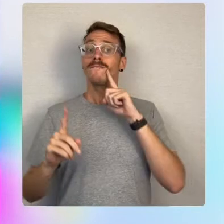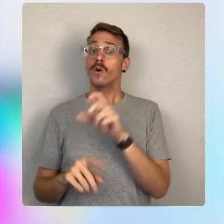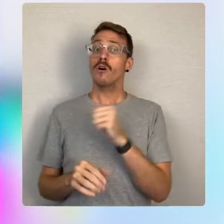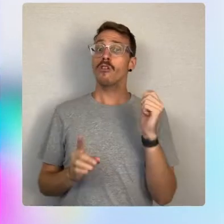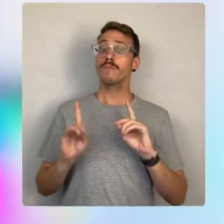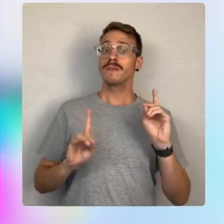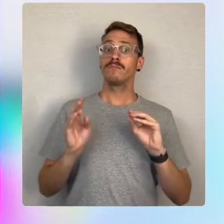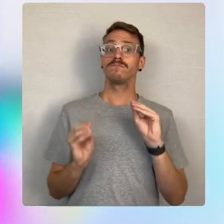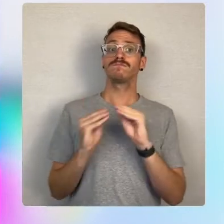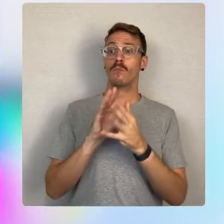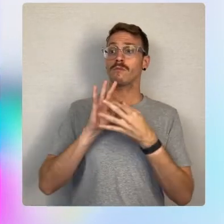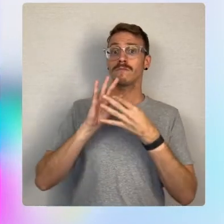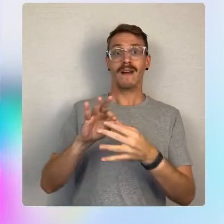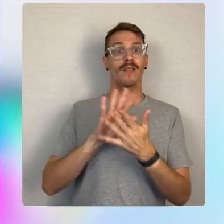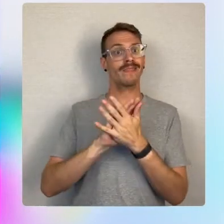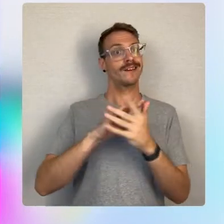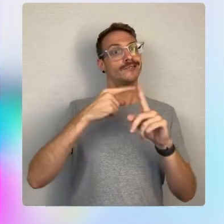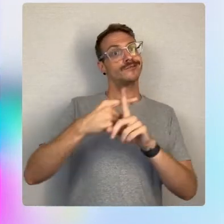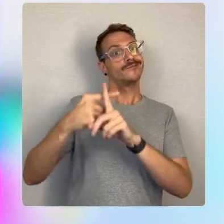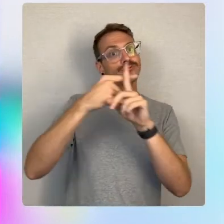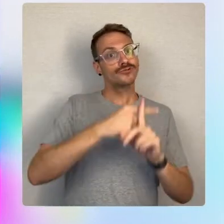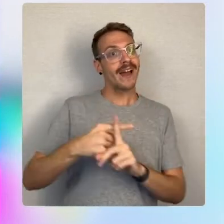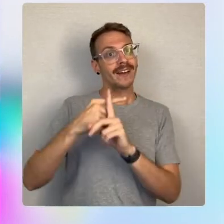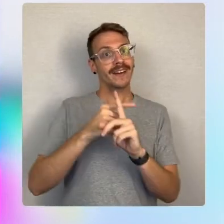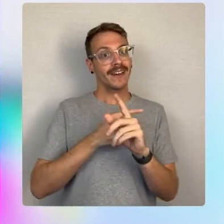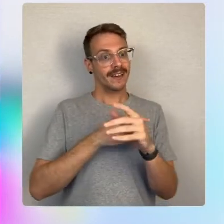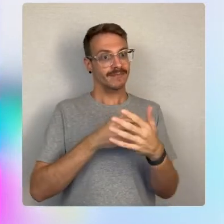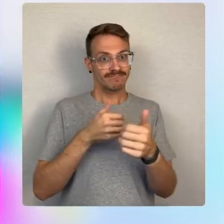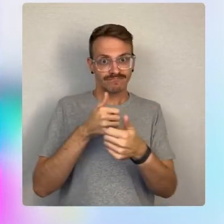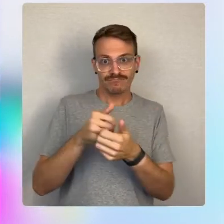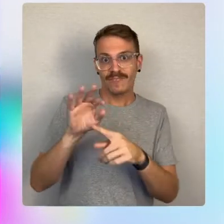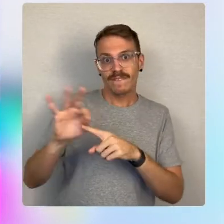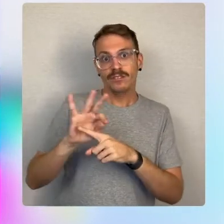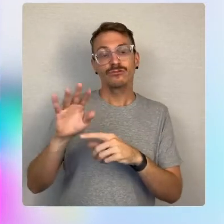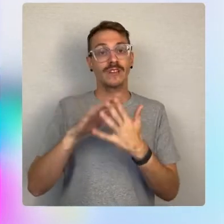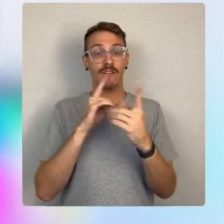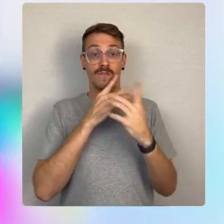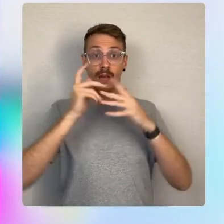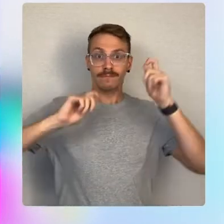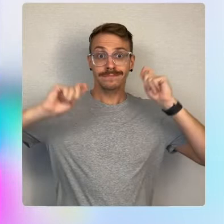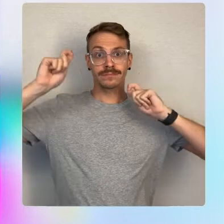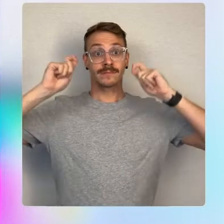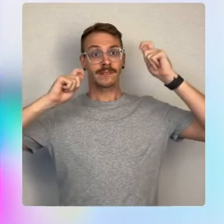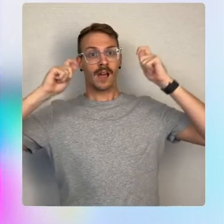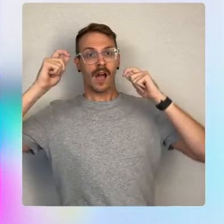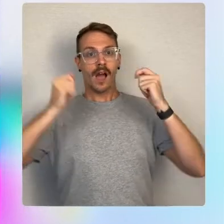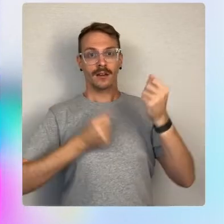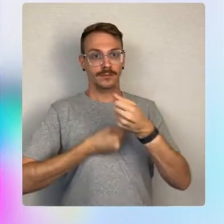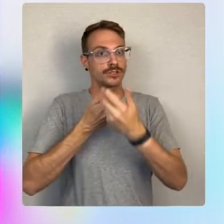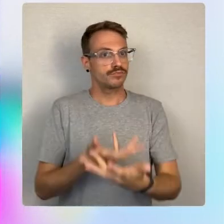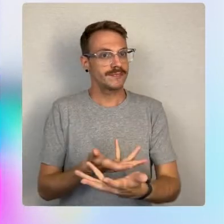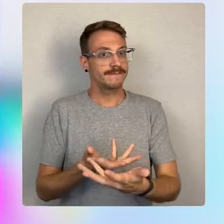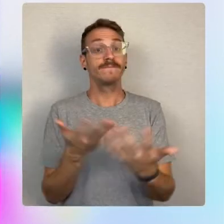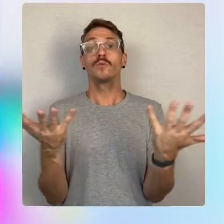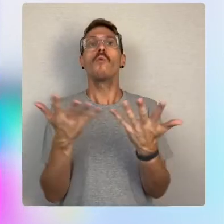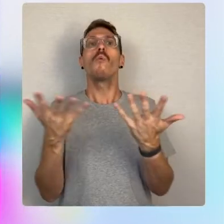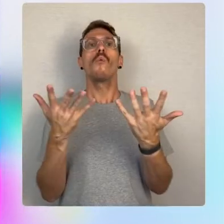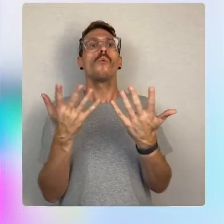it's more about the tracking functionality and the high quality expressiveness. So I would love to know what out of the box features